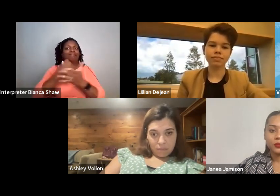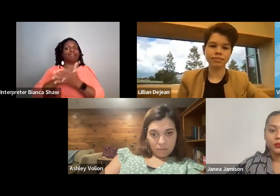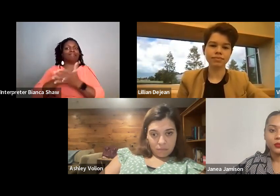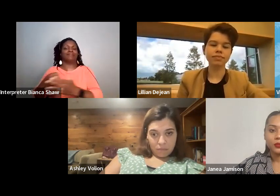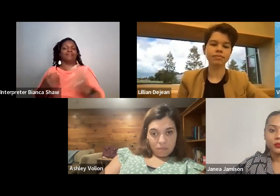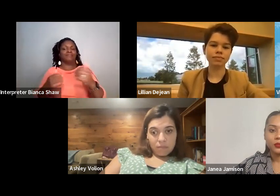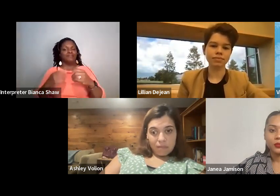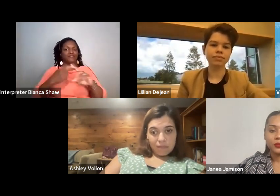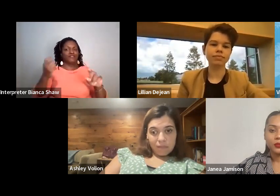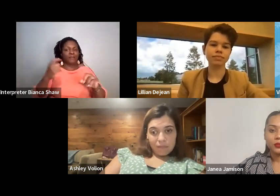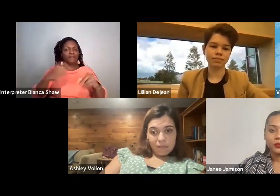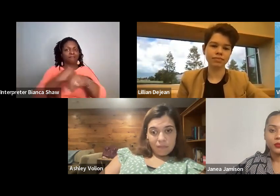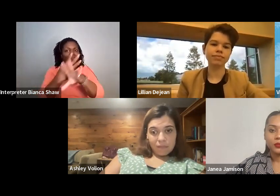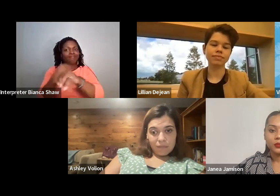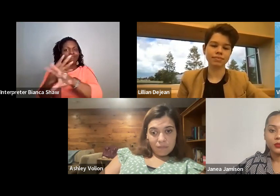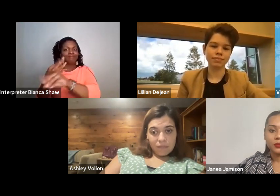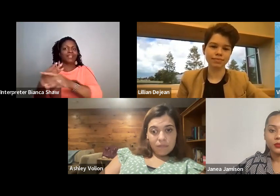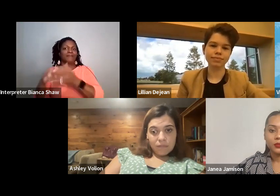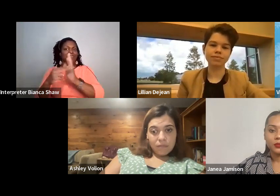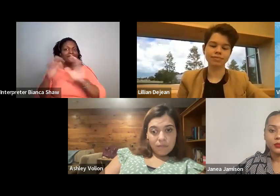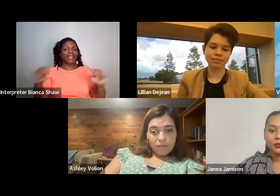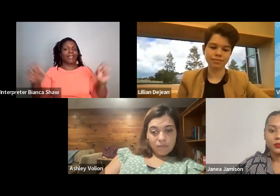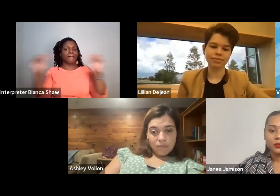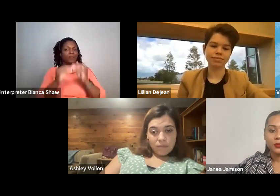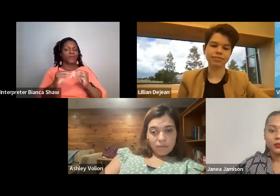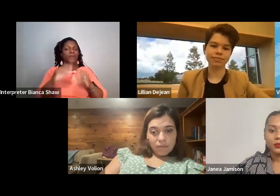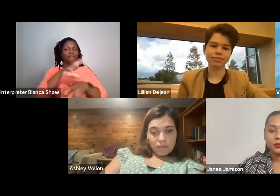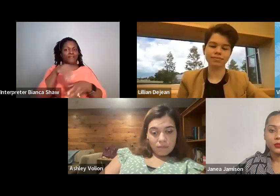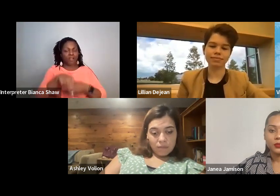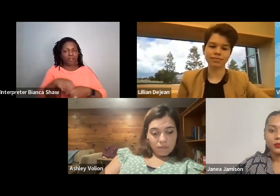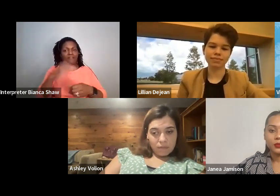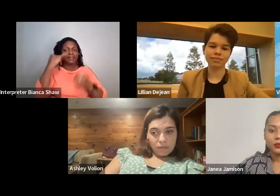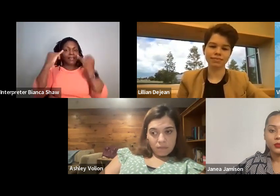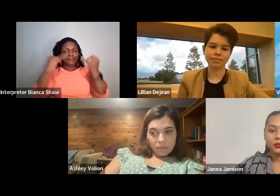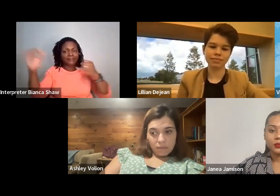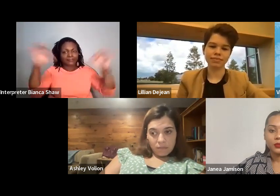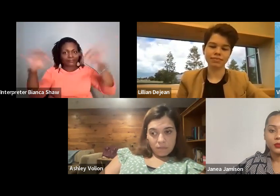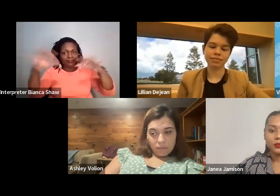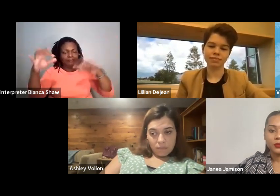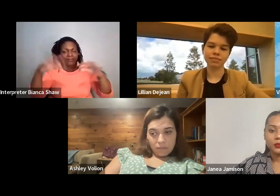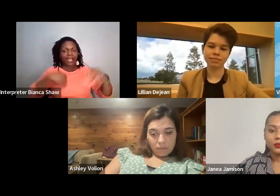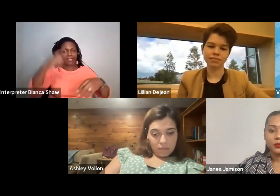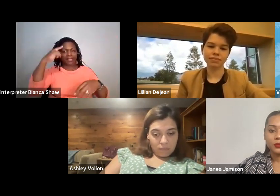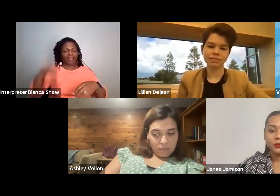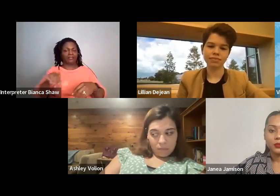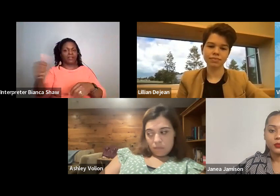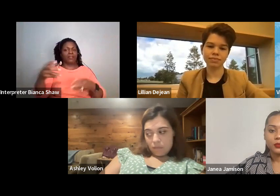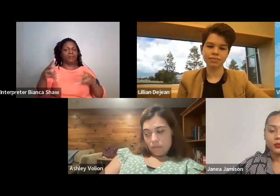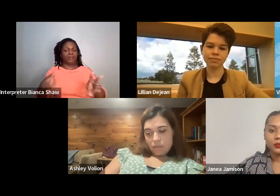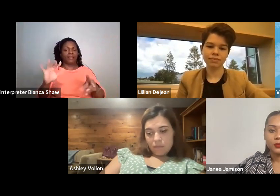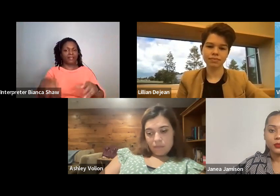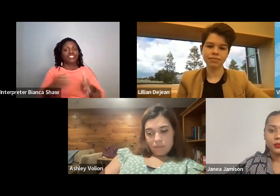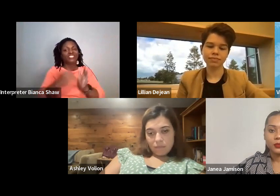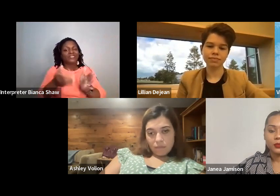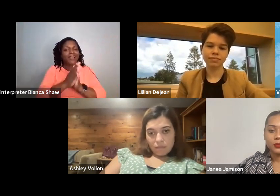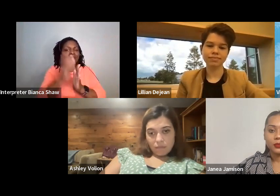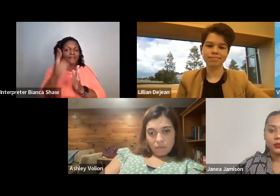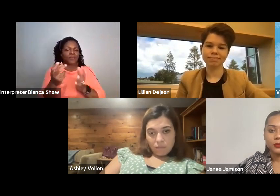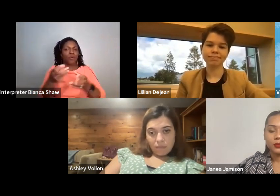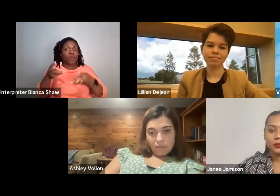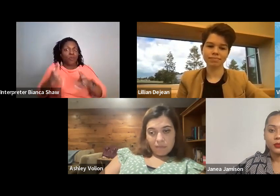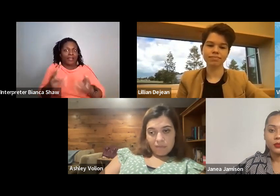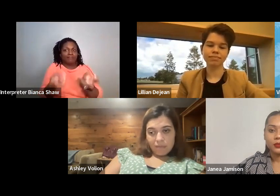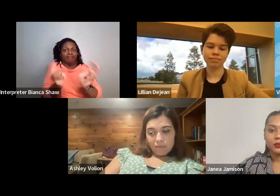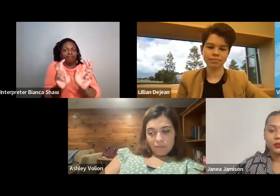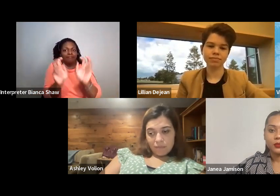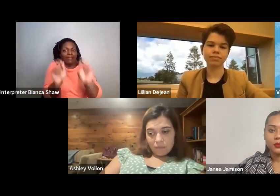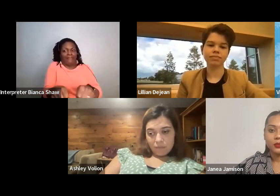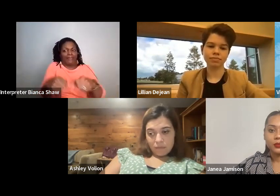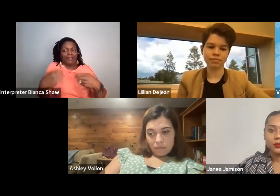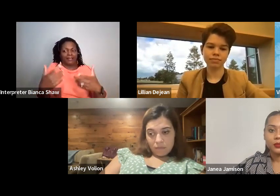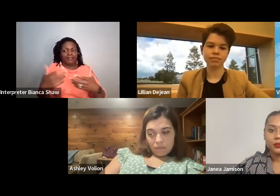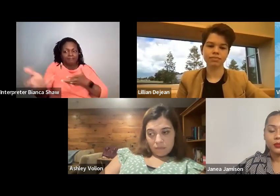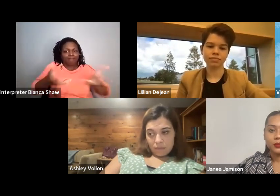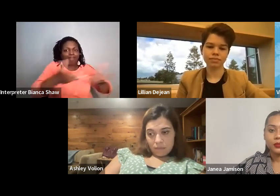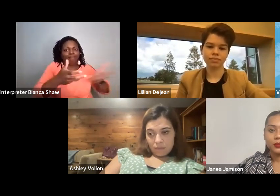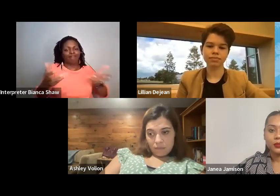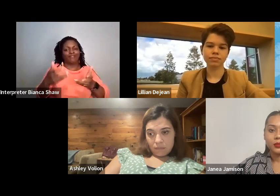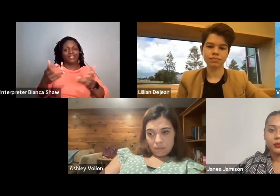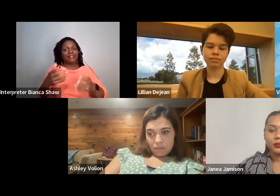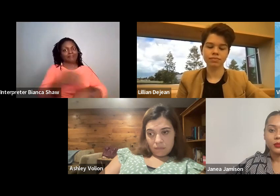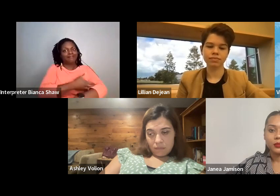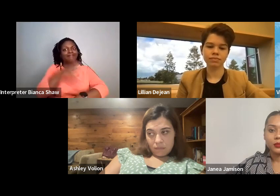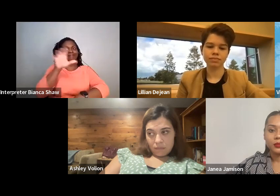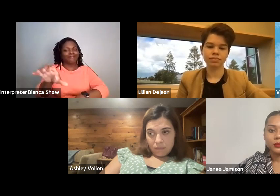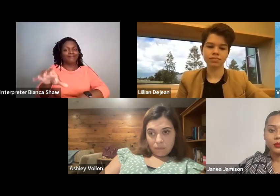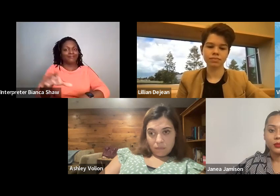So we get such incredible information sharing and idea generation I think That's another way that you know just asking for forums like this to be able to talk with people in power whether it's the Governor your State lawmakers or